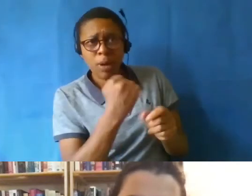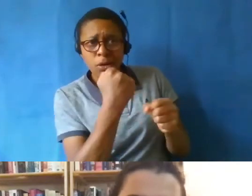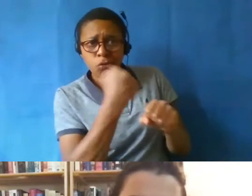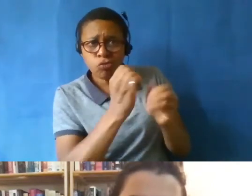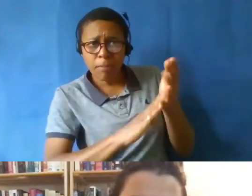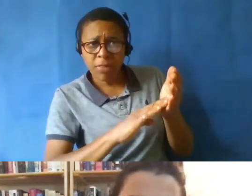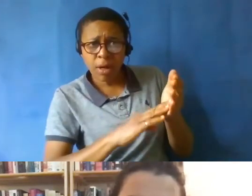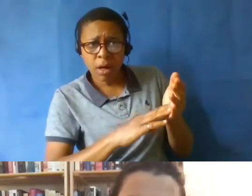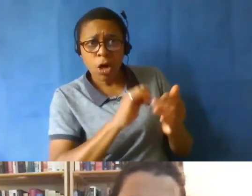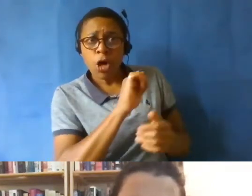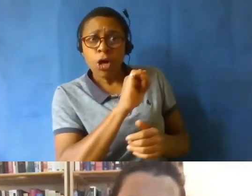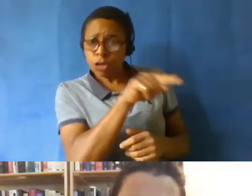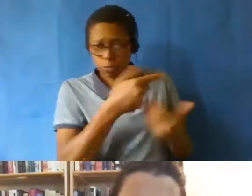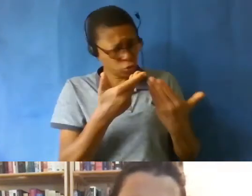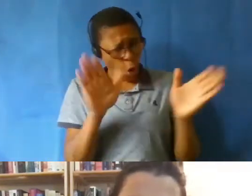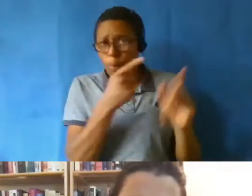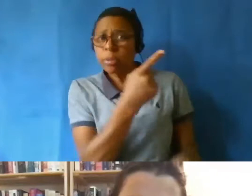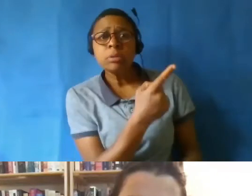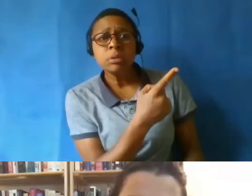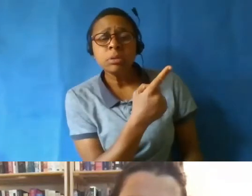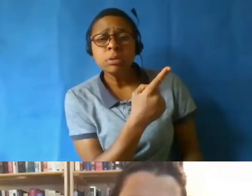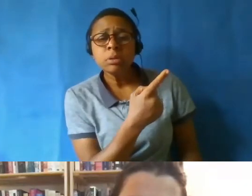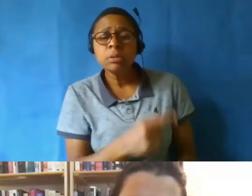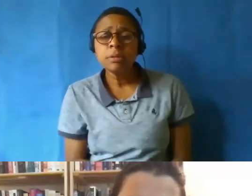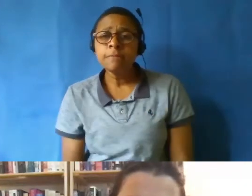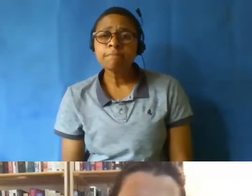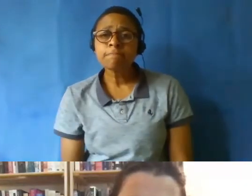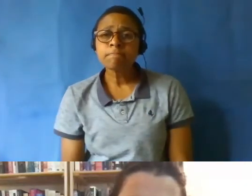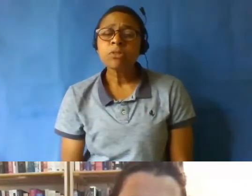issues like that so I think sometimes the language that we use to